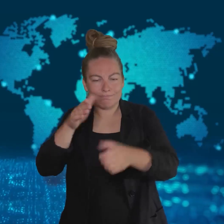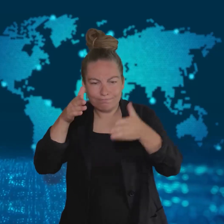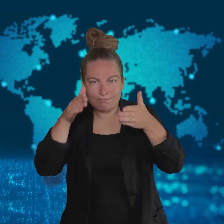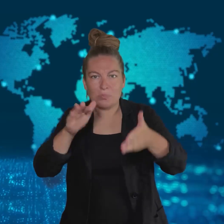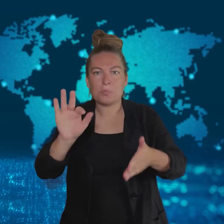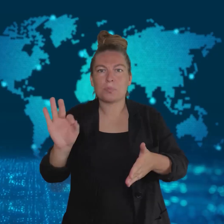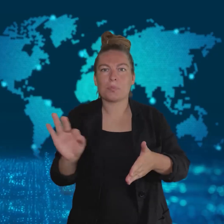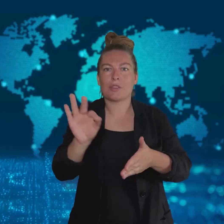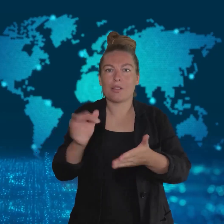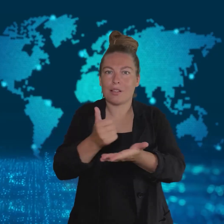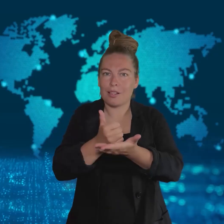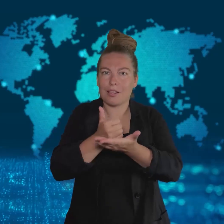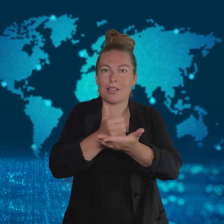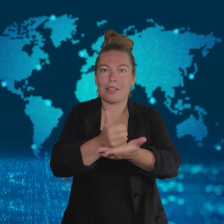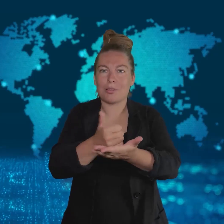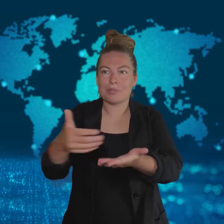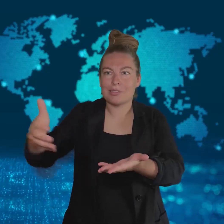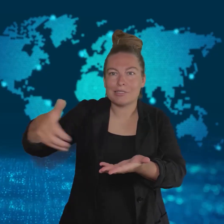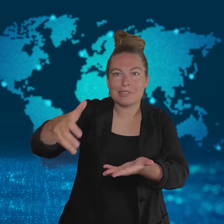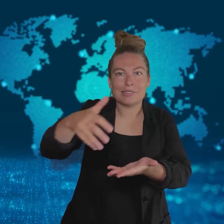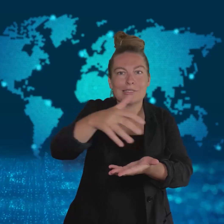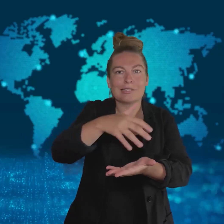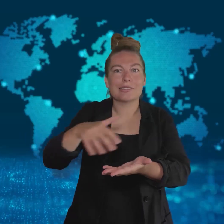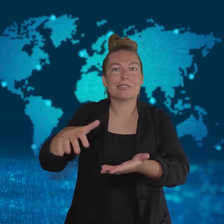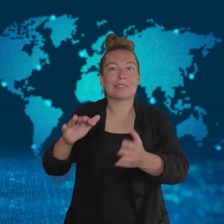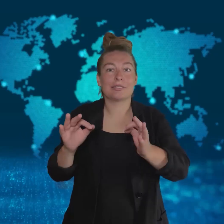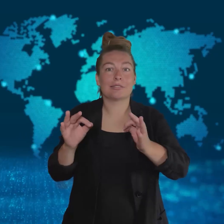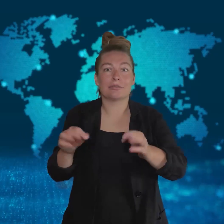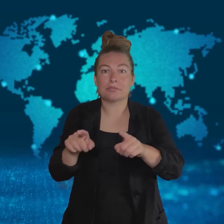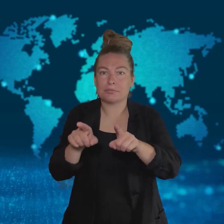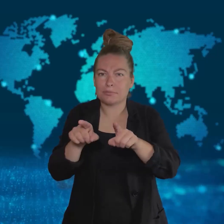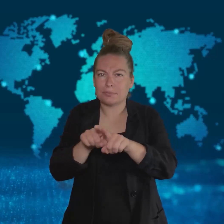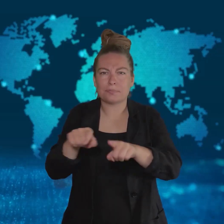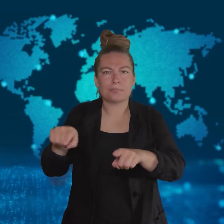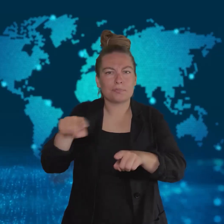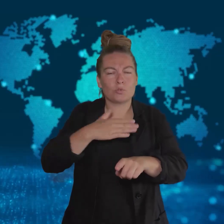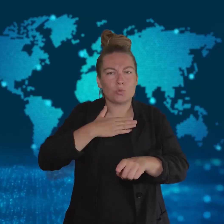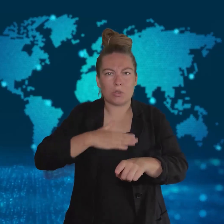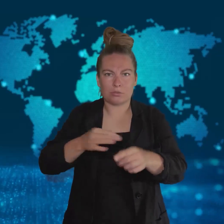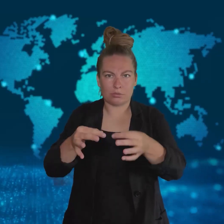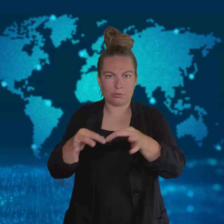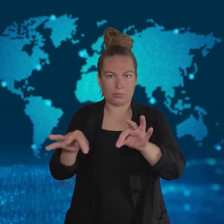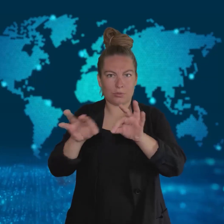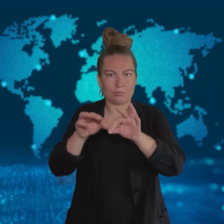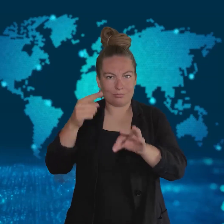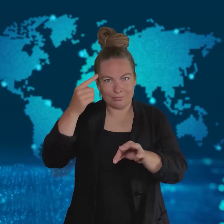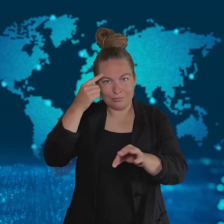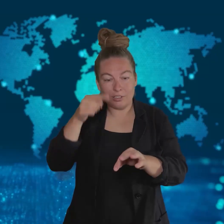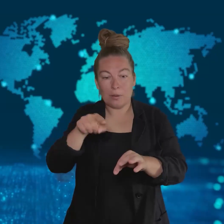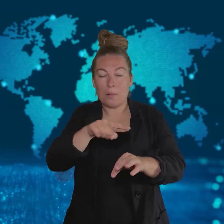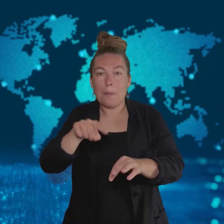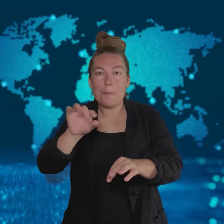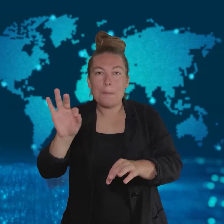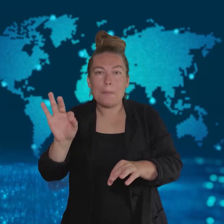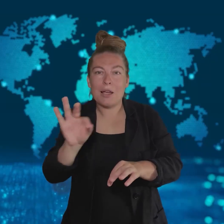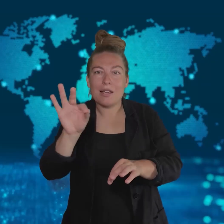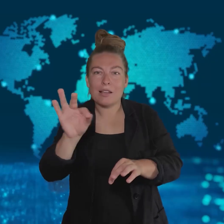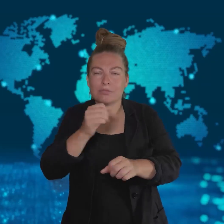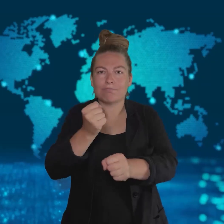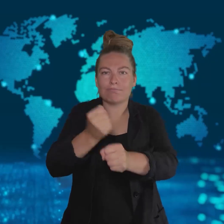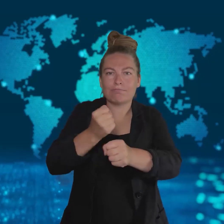Others lease hives for pollination.